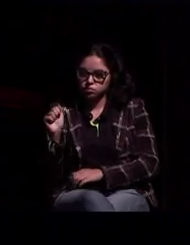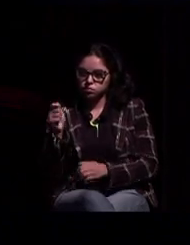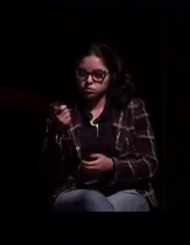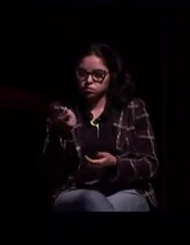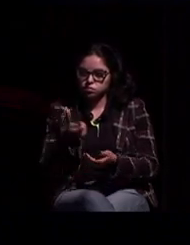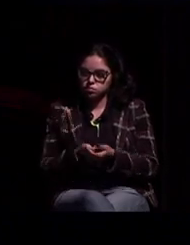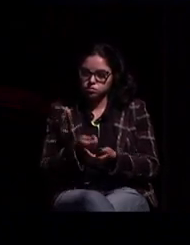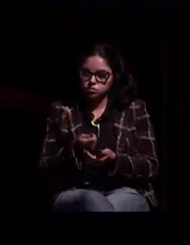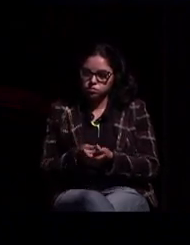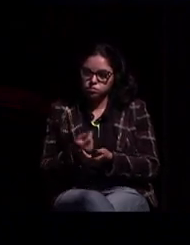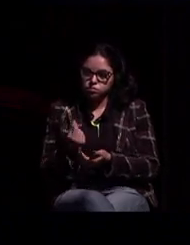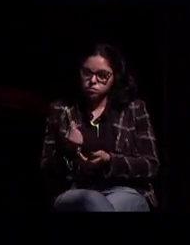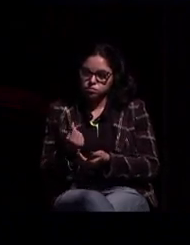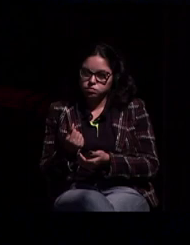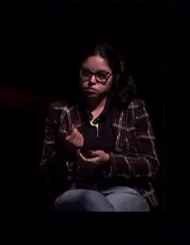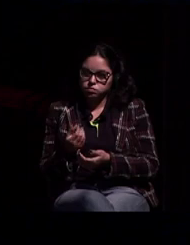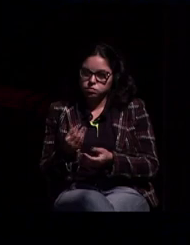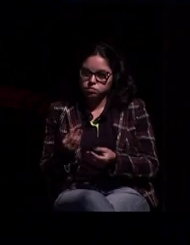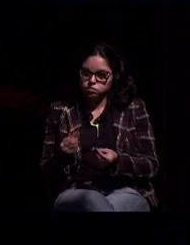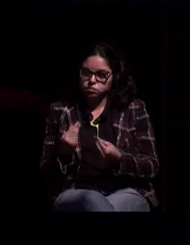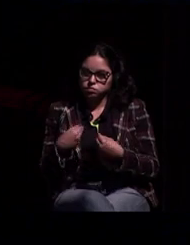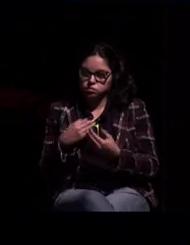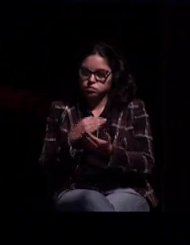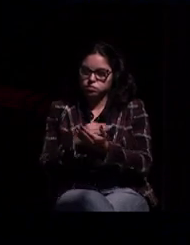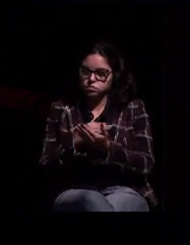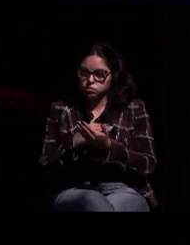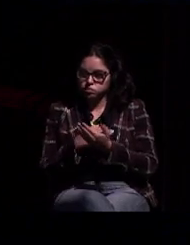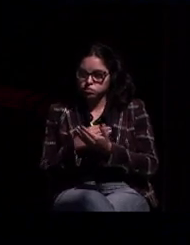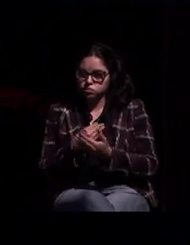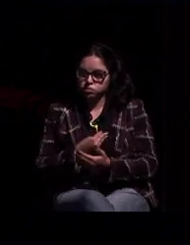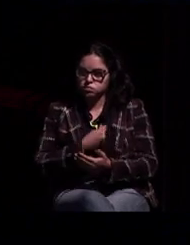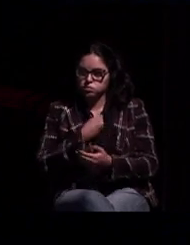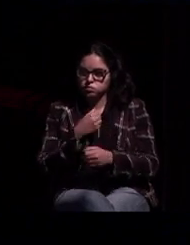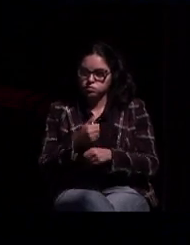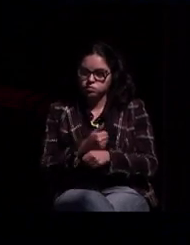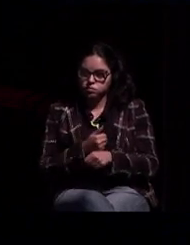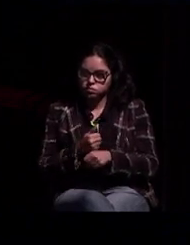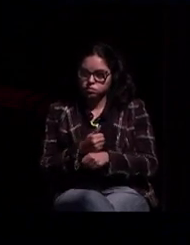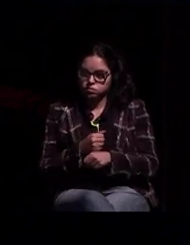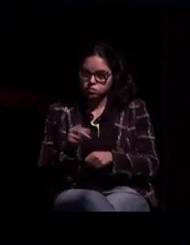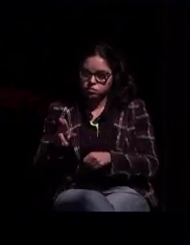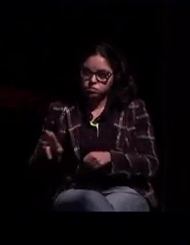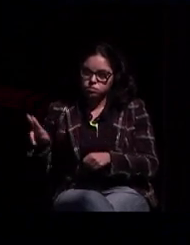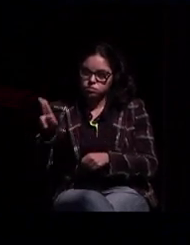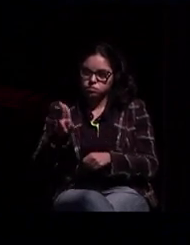So businesses use this very cheap labor for that kind of work.